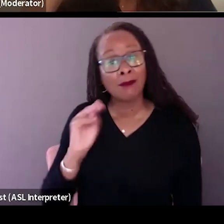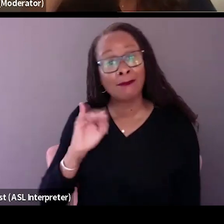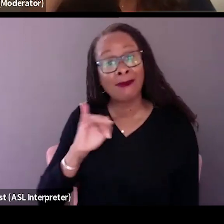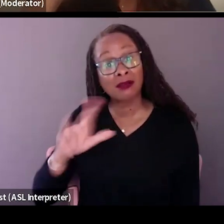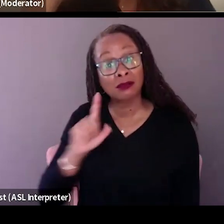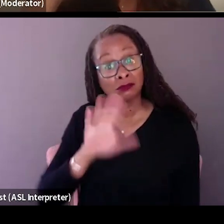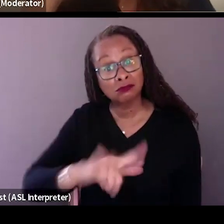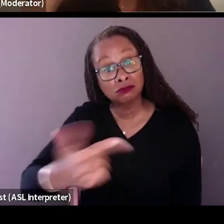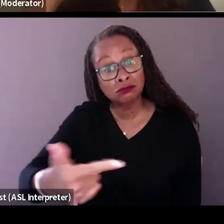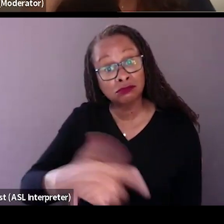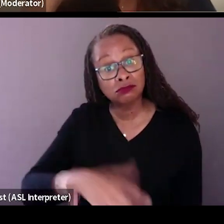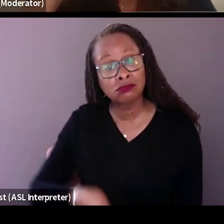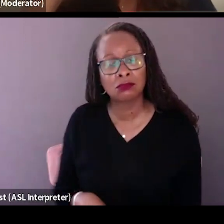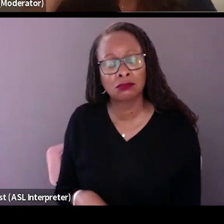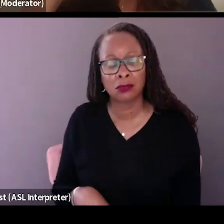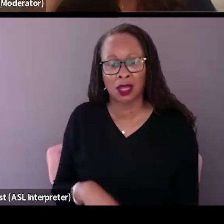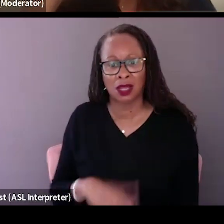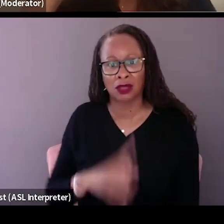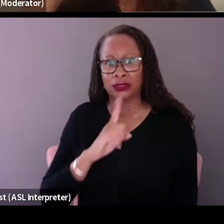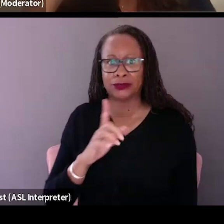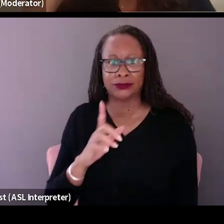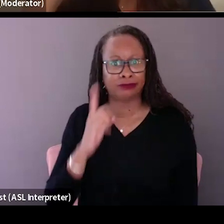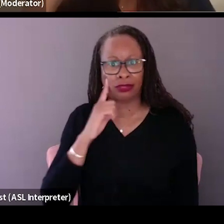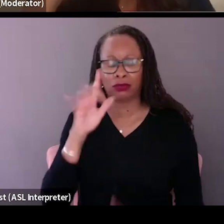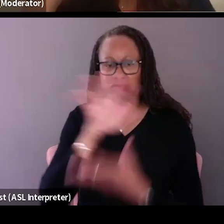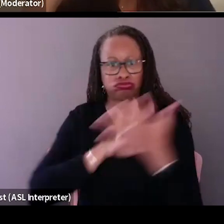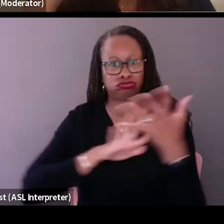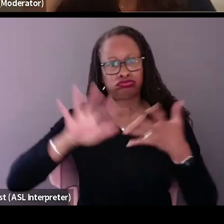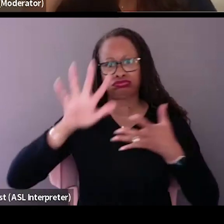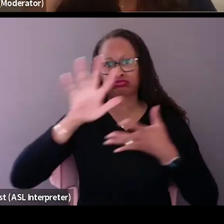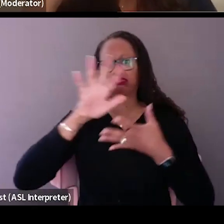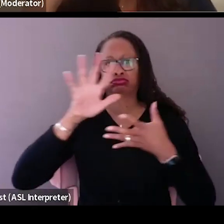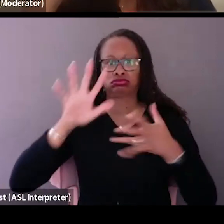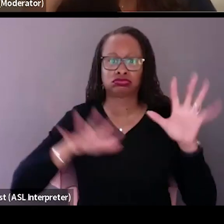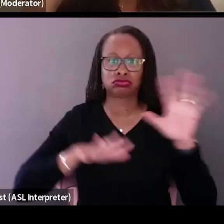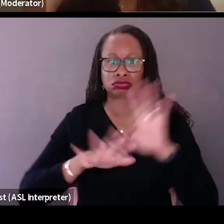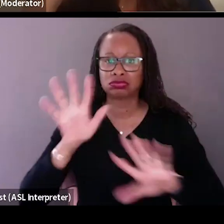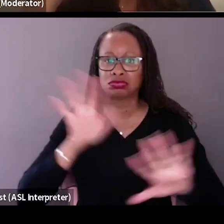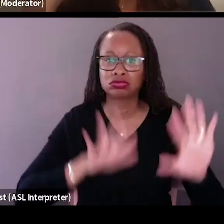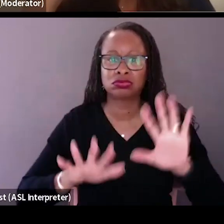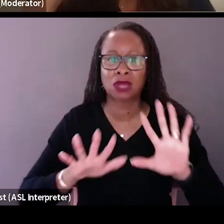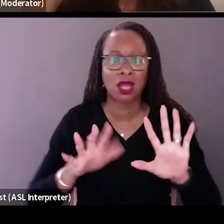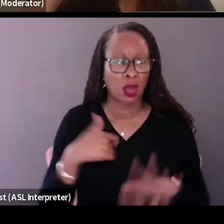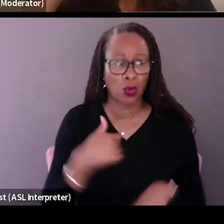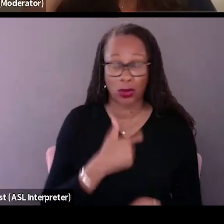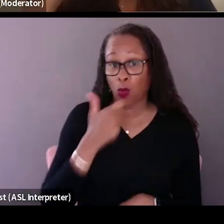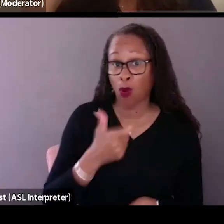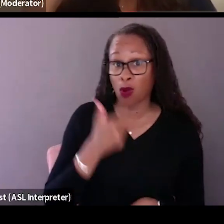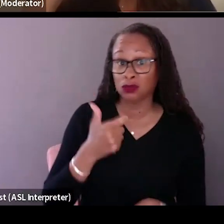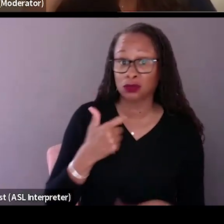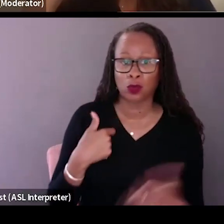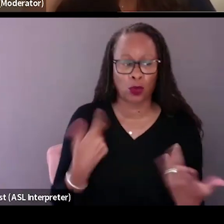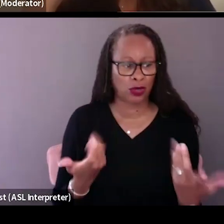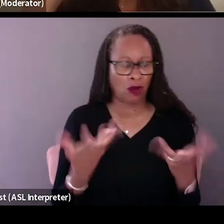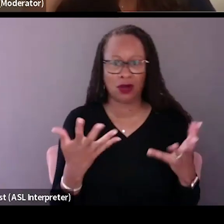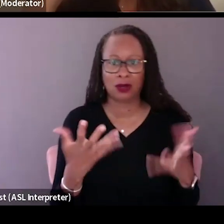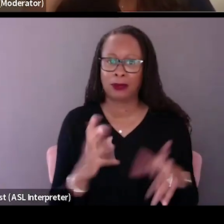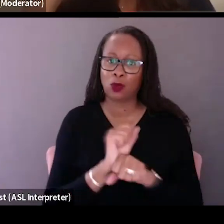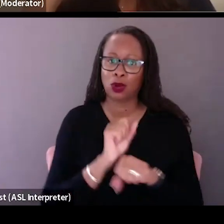I think it was, you know, we're watching, you know, we've been working on this for, you know, over a year and a half, you know, almost two years